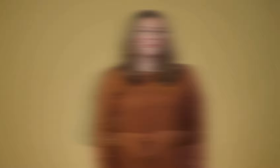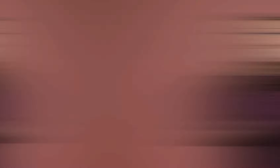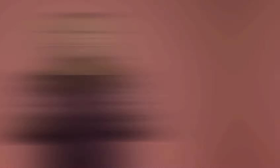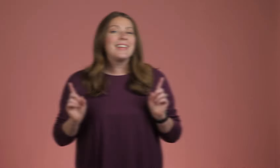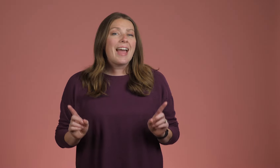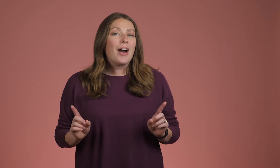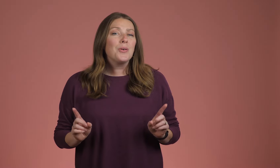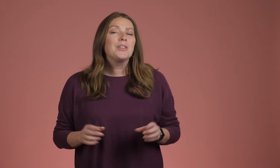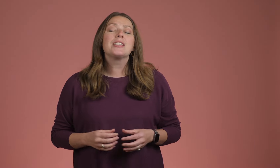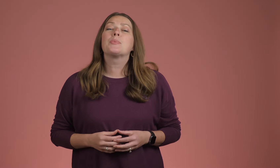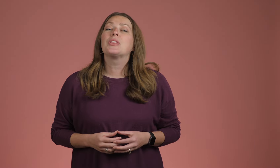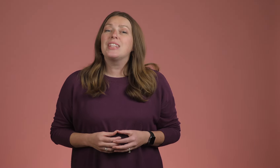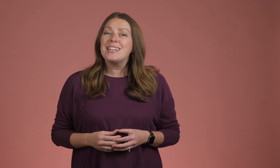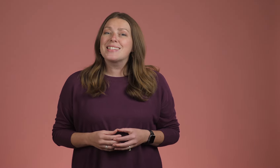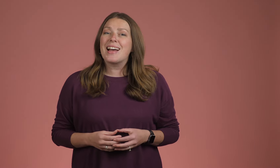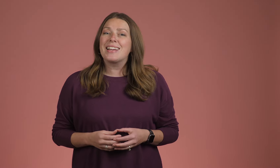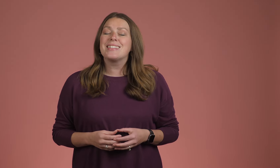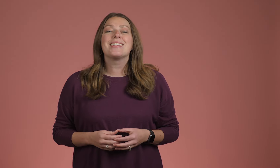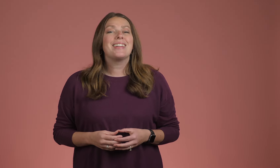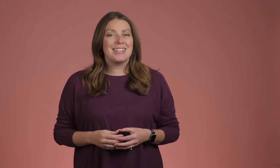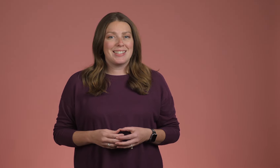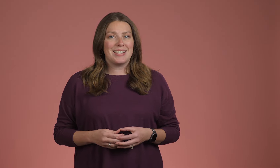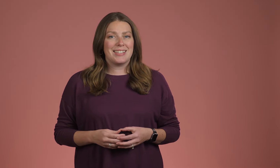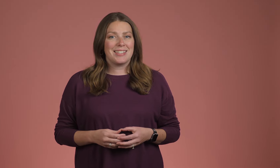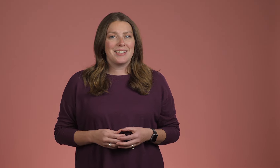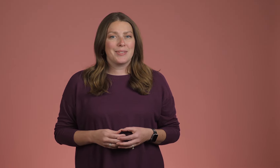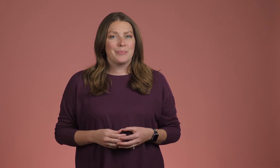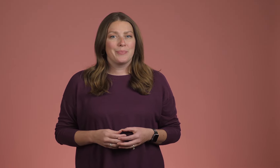Now, let's put these signs into sentences.